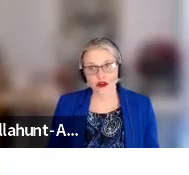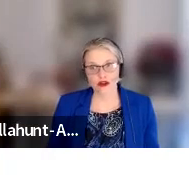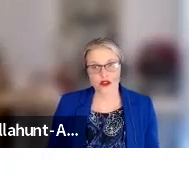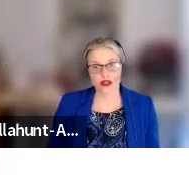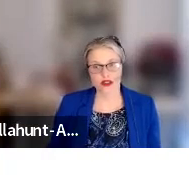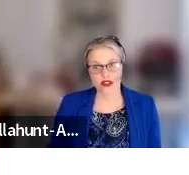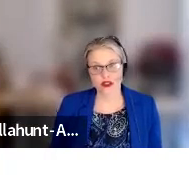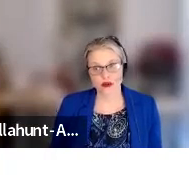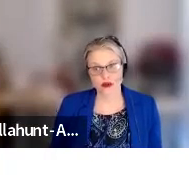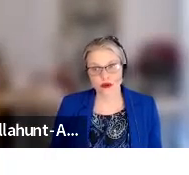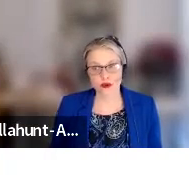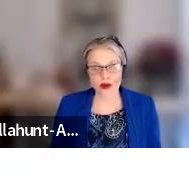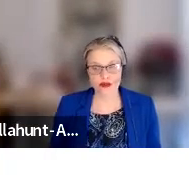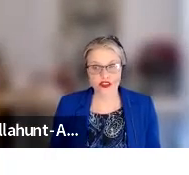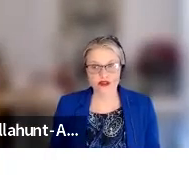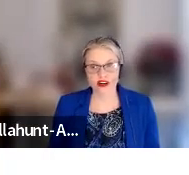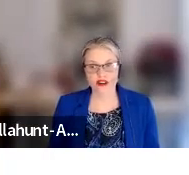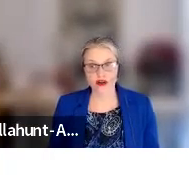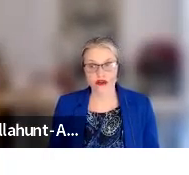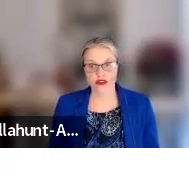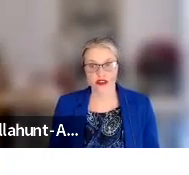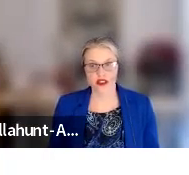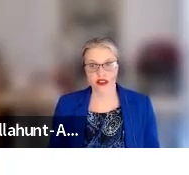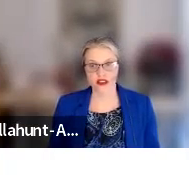or office-based visits, or who might have received care at a federal facility, such